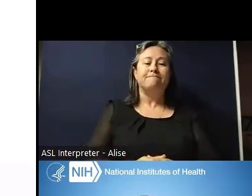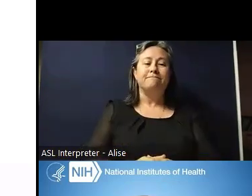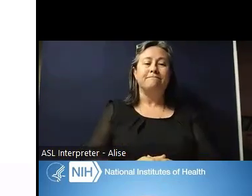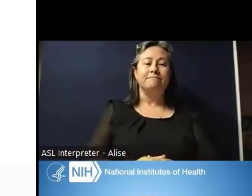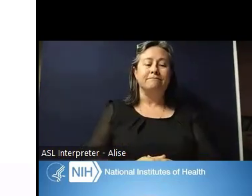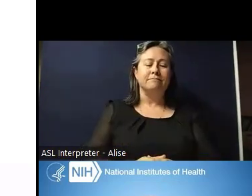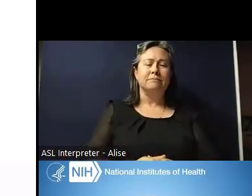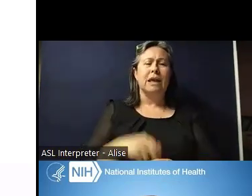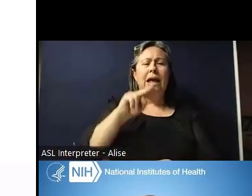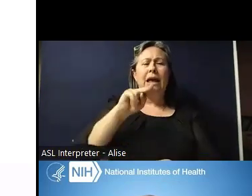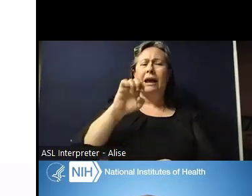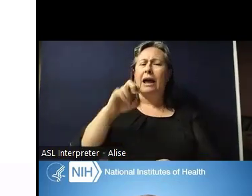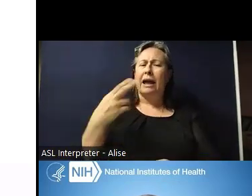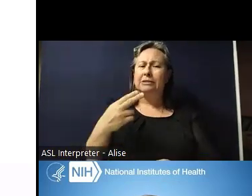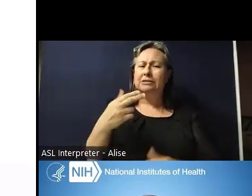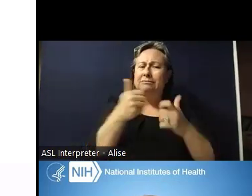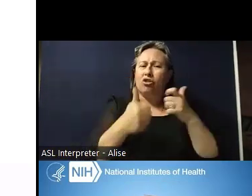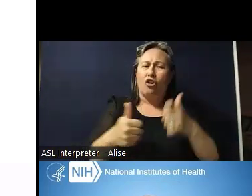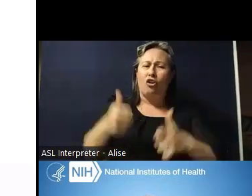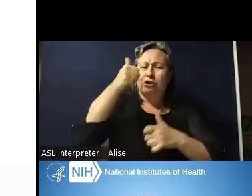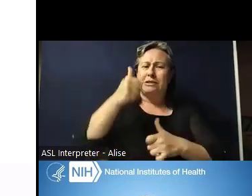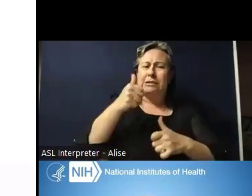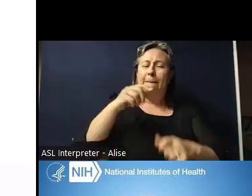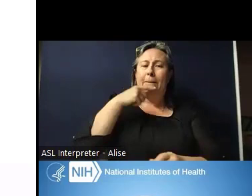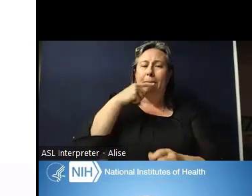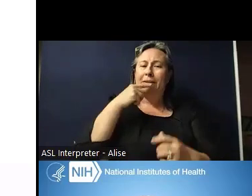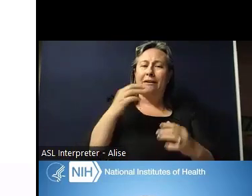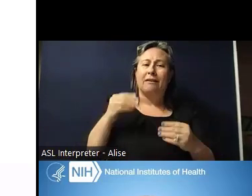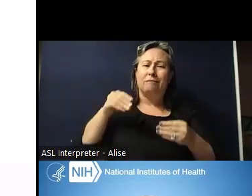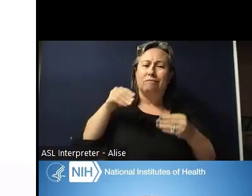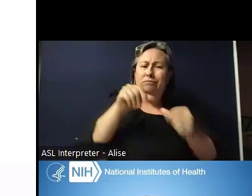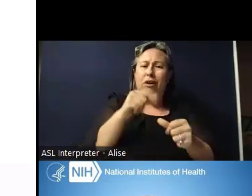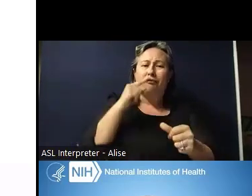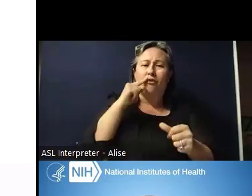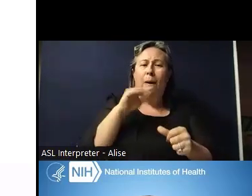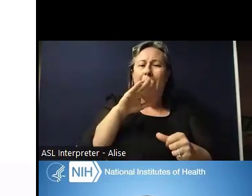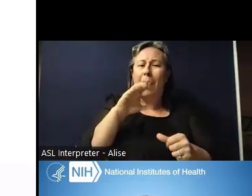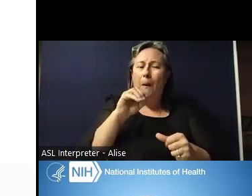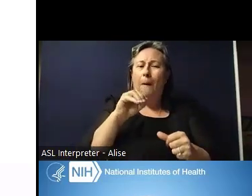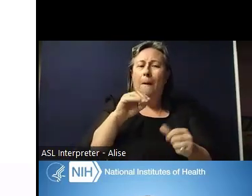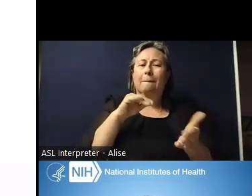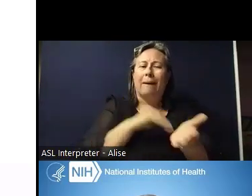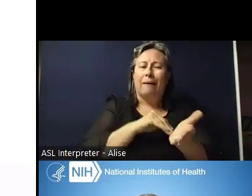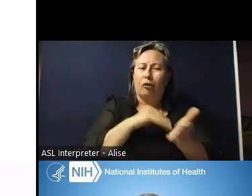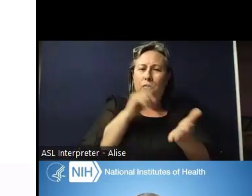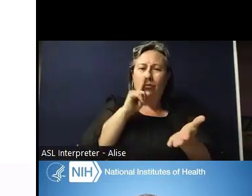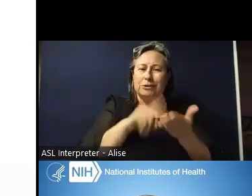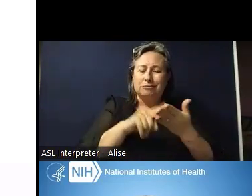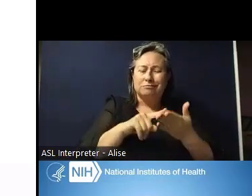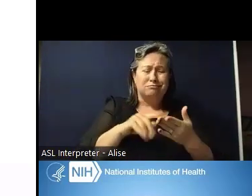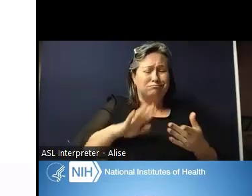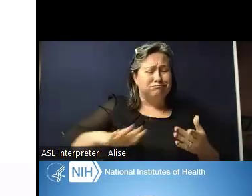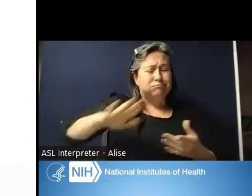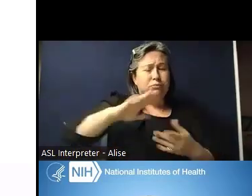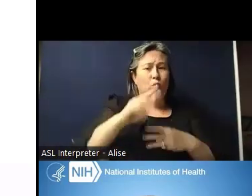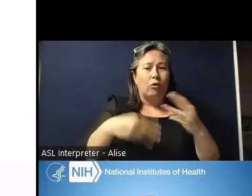NIH is the largest public funder of biomedical research in the world in that it has invested approximately $32 billion